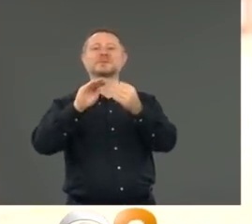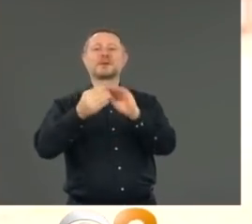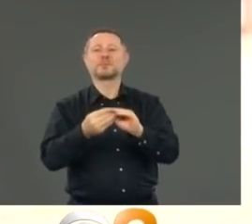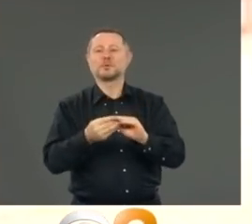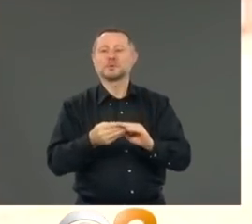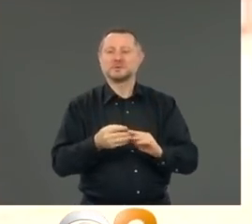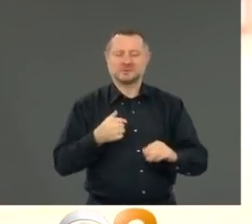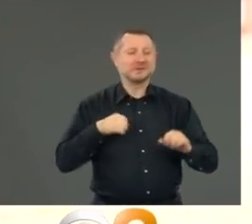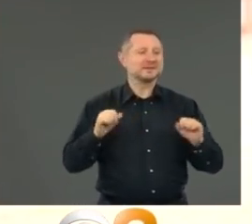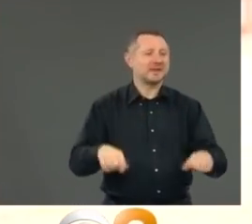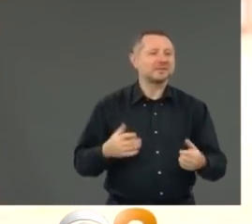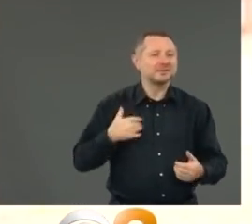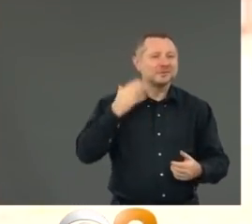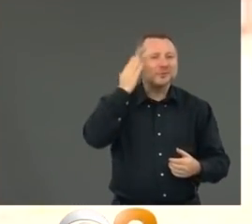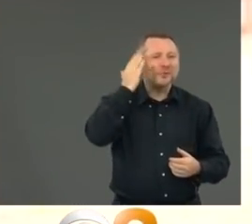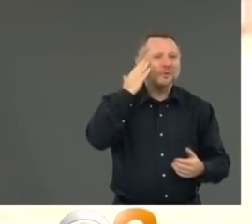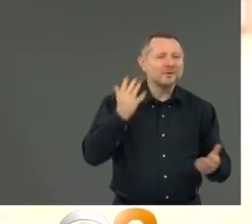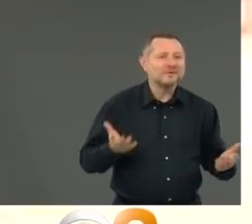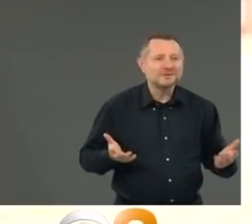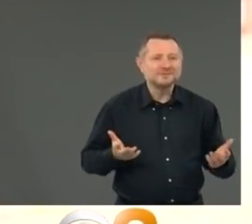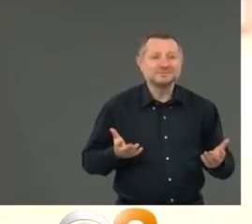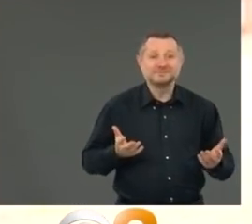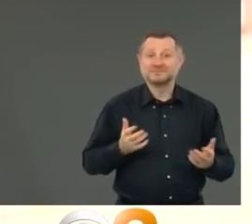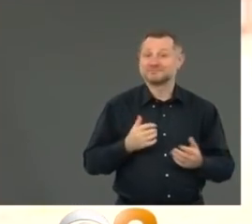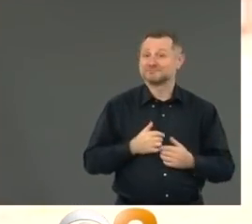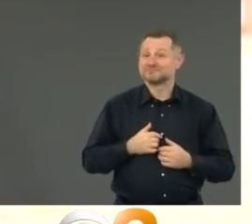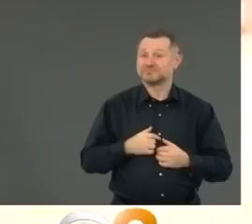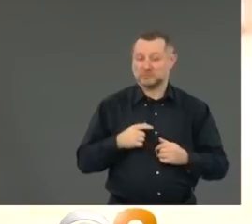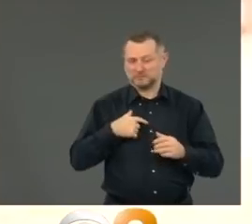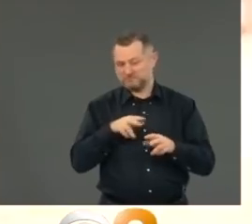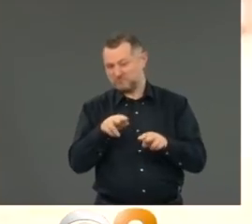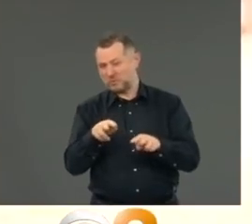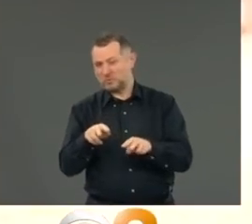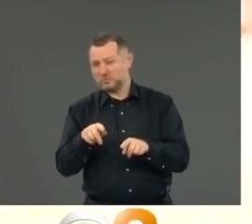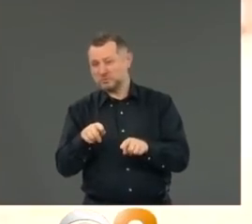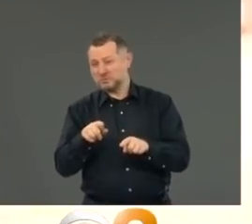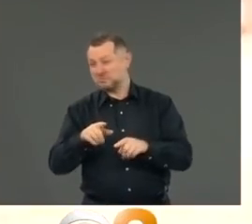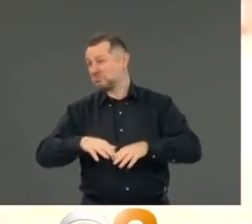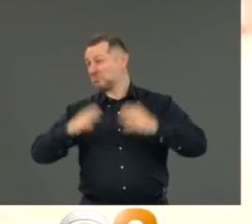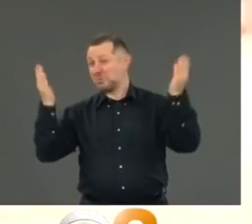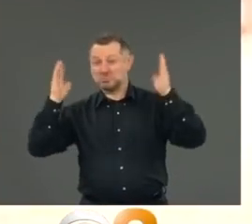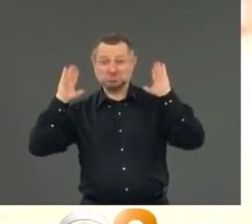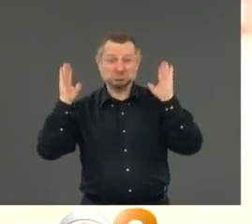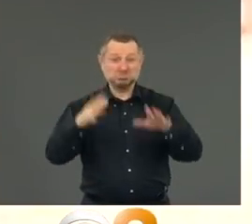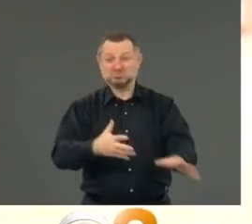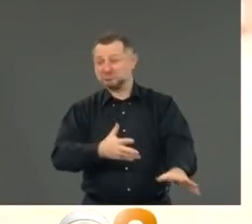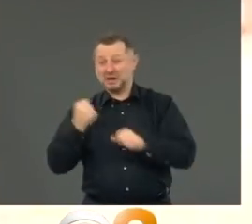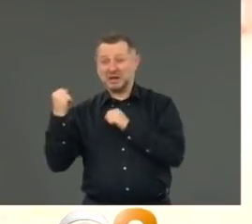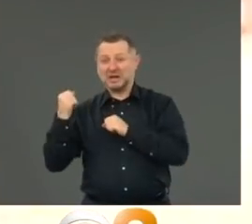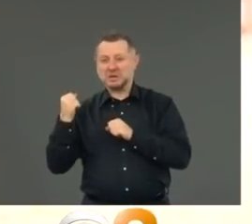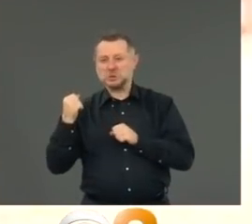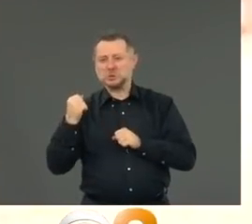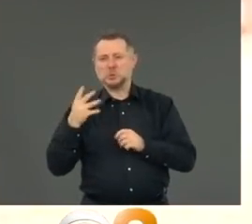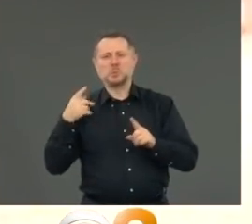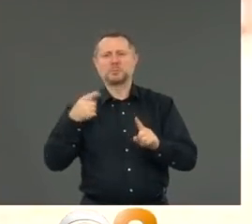IS FACTUALLY TRUE. YOU TELL ME HOW PEOPLE ACT TODAY AND I WILL TELL YOU THE INFECTION RATE